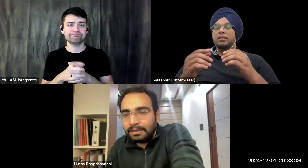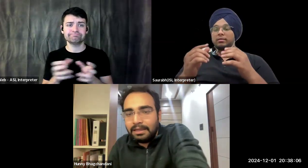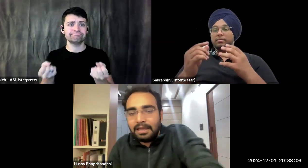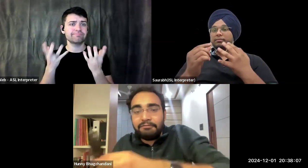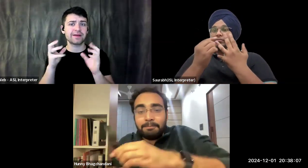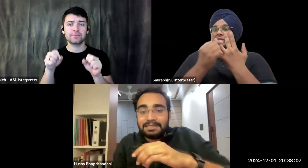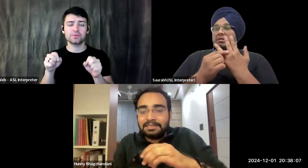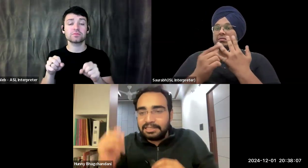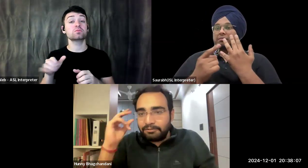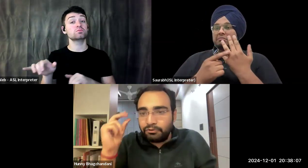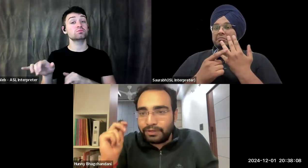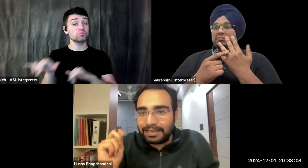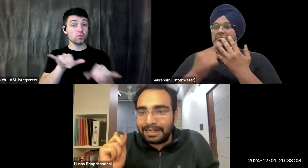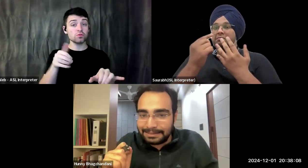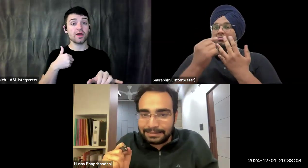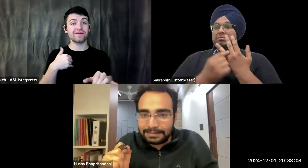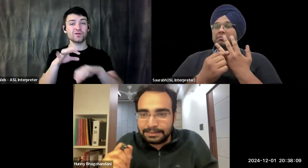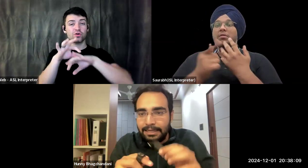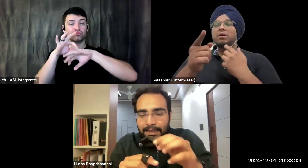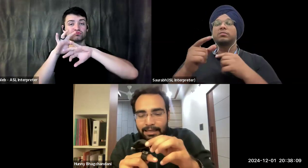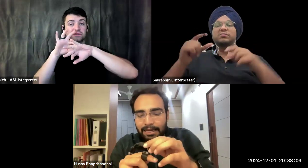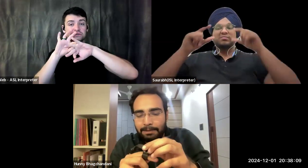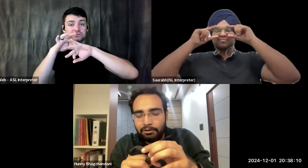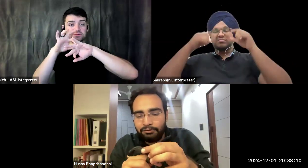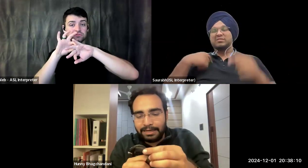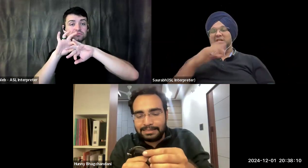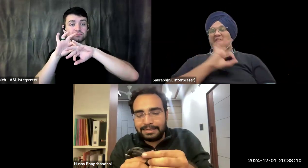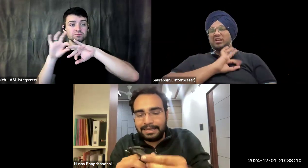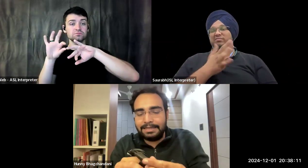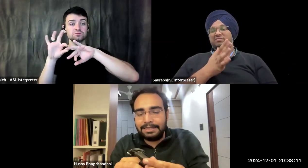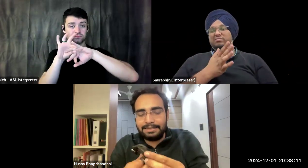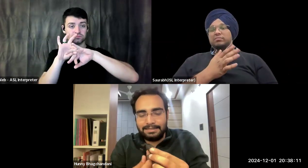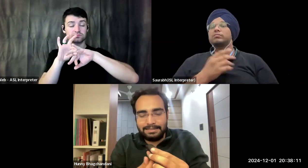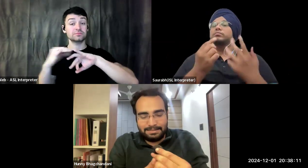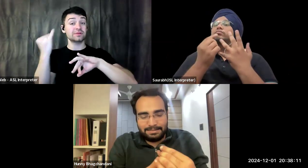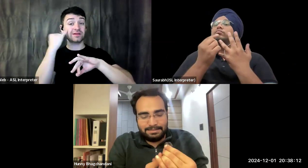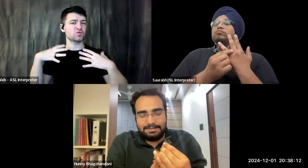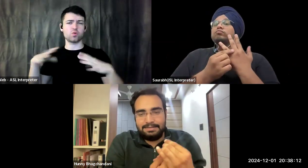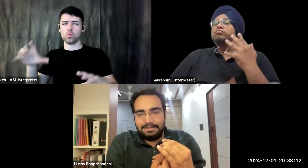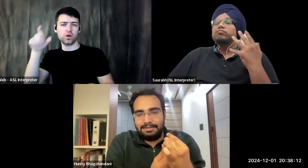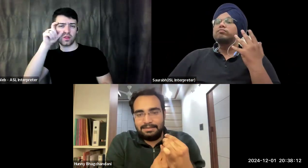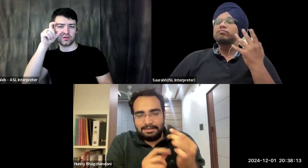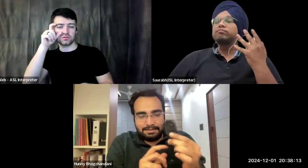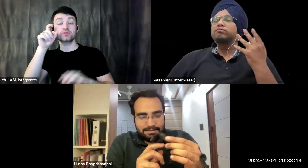If person doesn't want to wear glasses, he can able to wear as a ring.